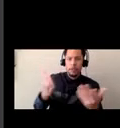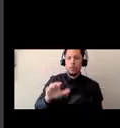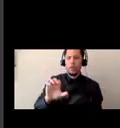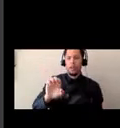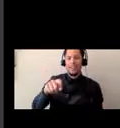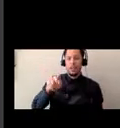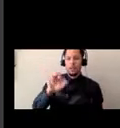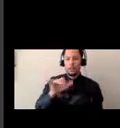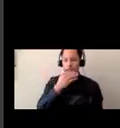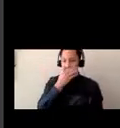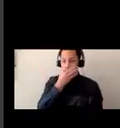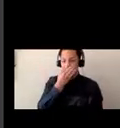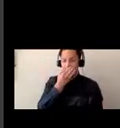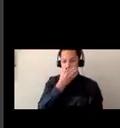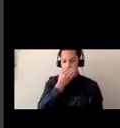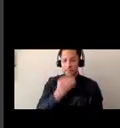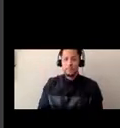And that's in everything from the design.